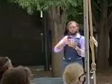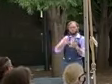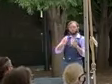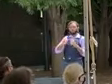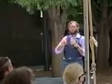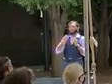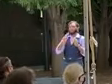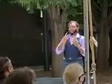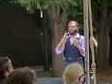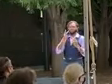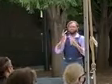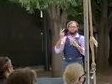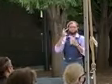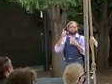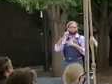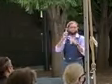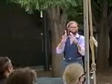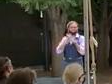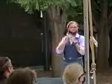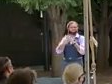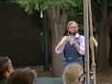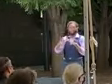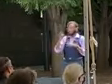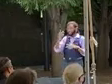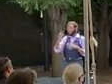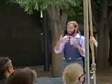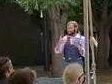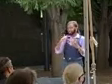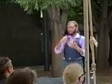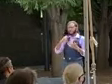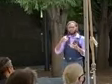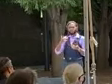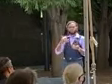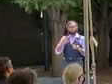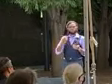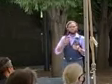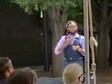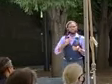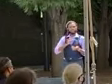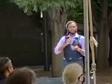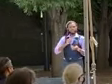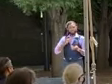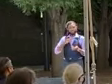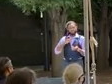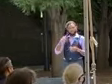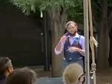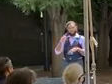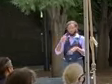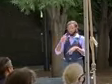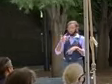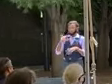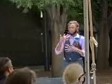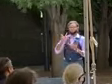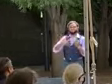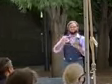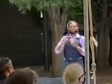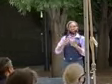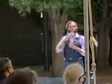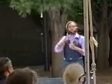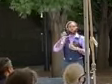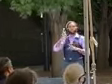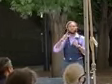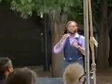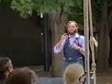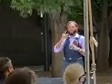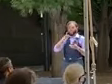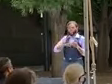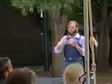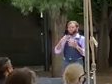Even though I tell myself I once spent a lot of time with old-timers, and they had too rushes of too many memories.